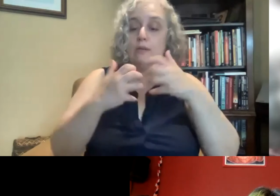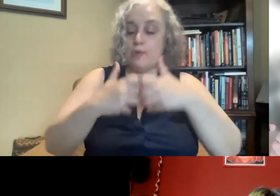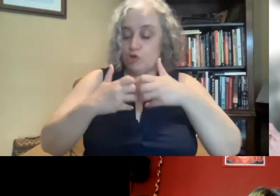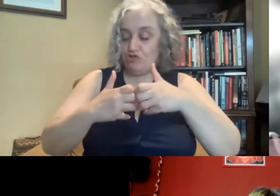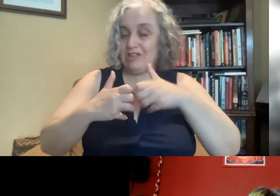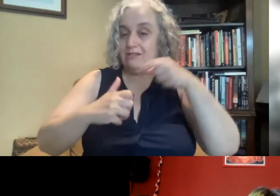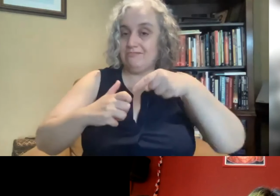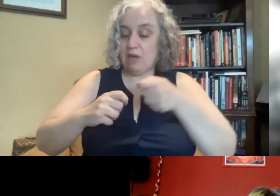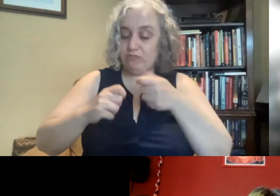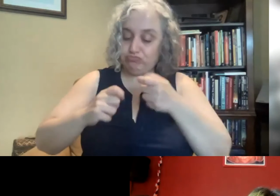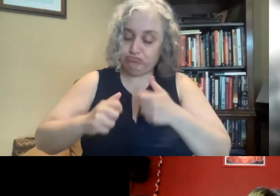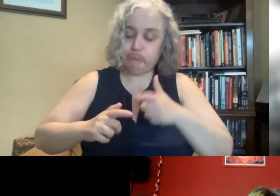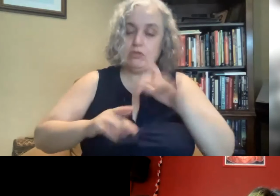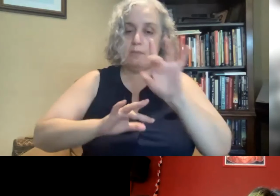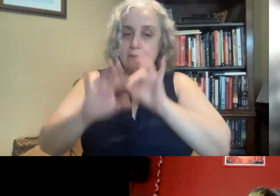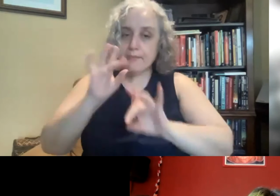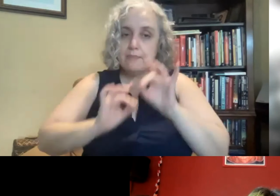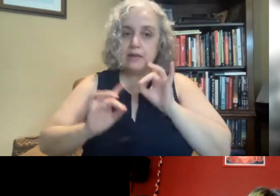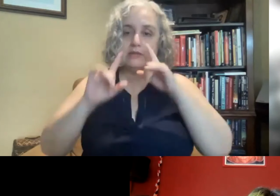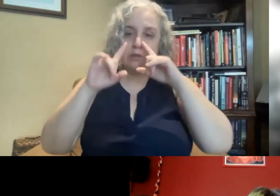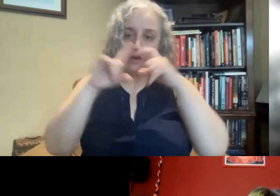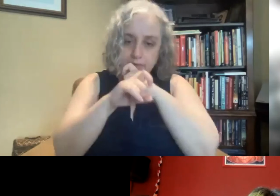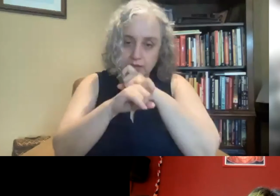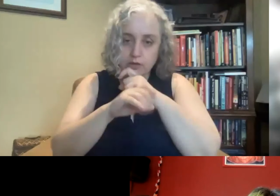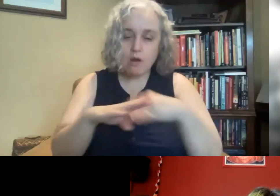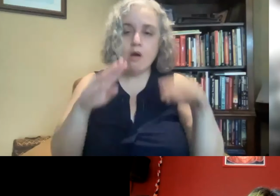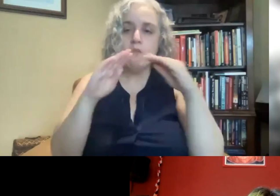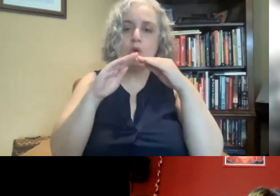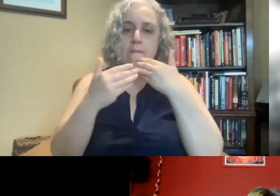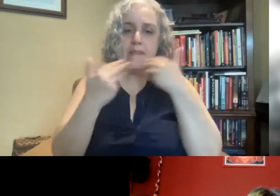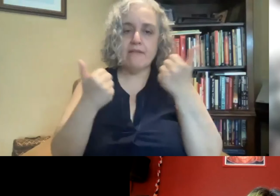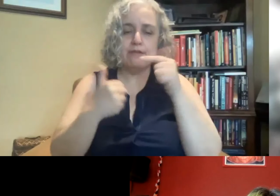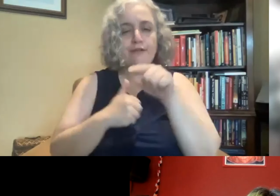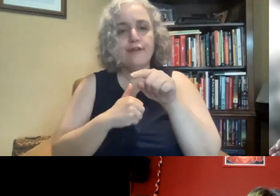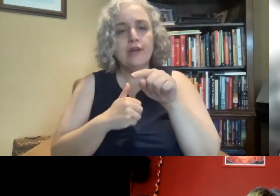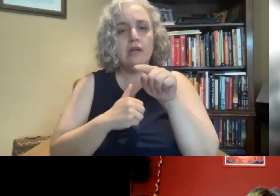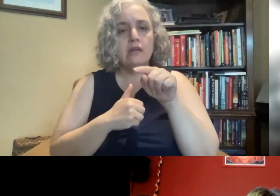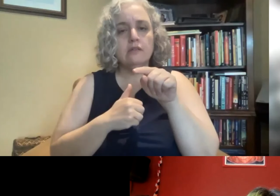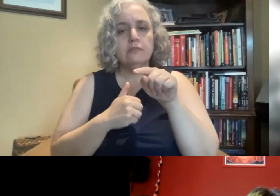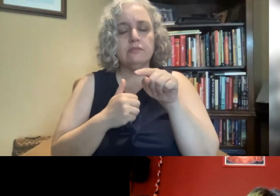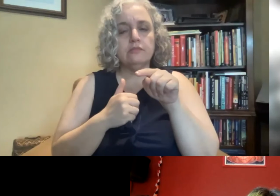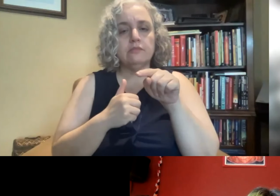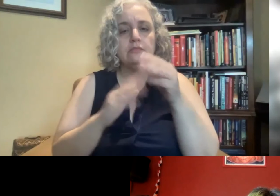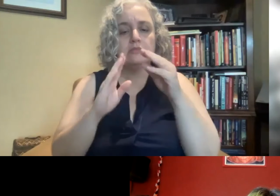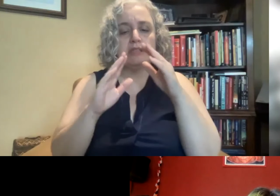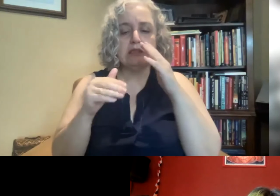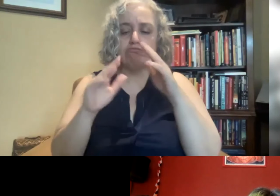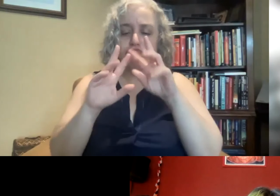with complexity a little bit better than a number of very different individuals.